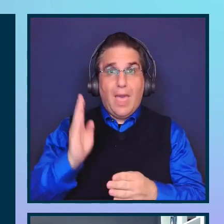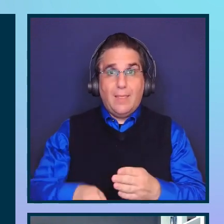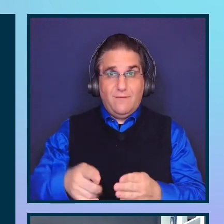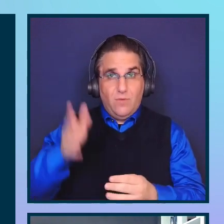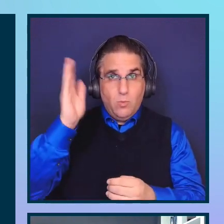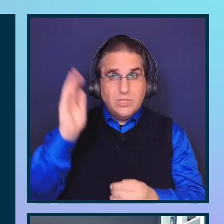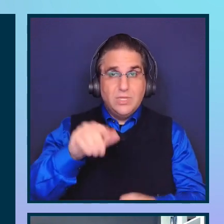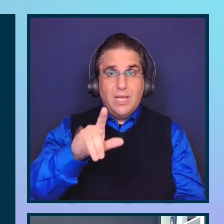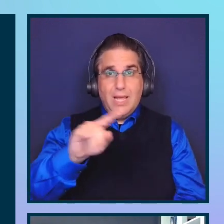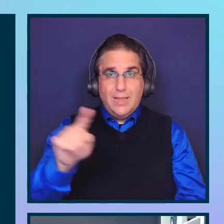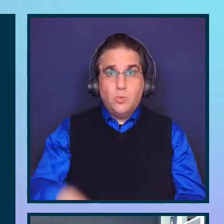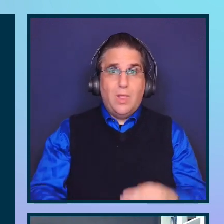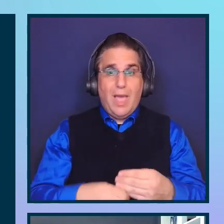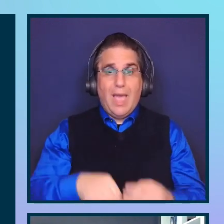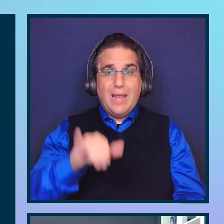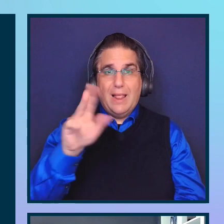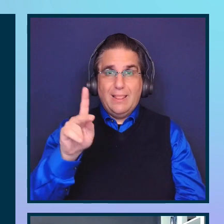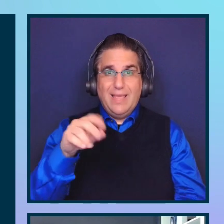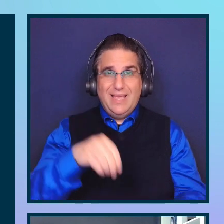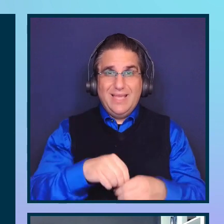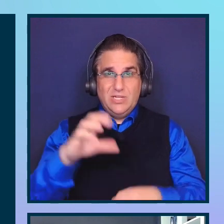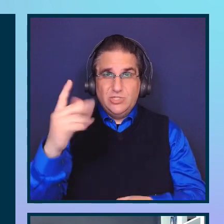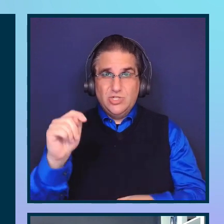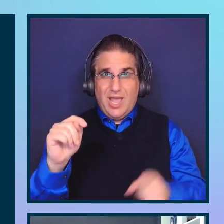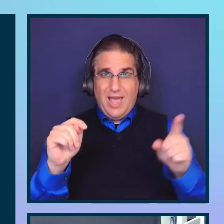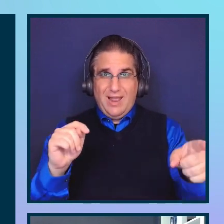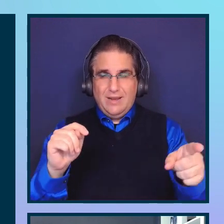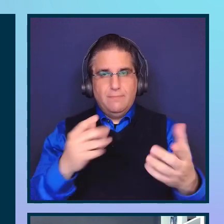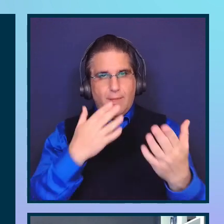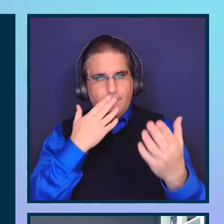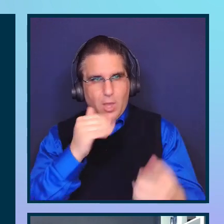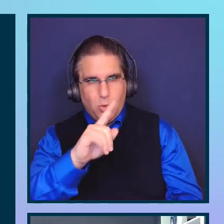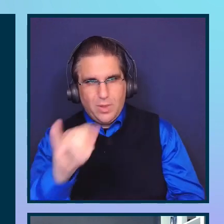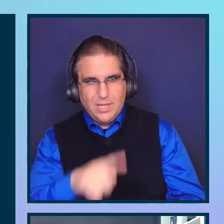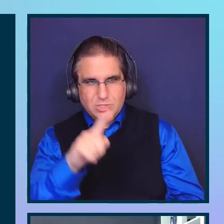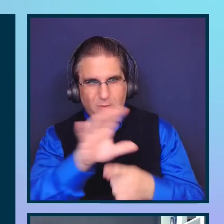Thank you, Liz, you're amazing, where there's this problem is presented.